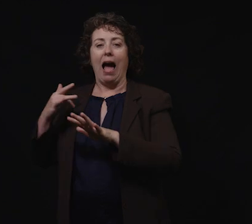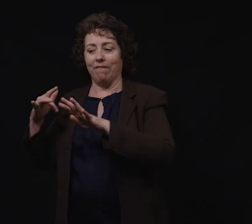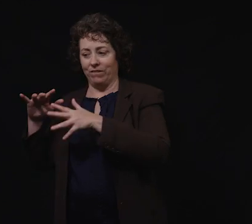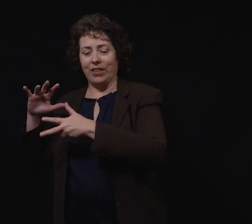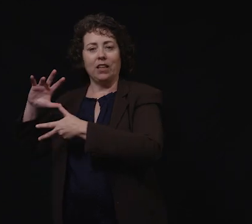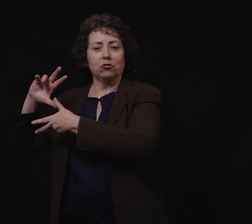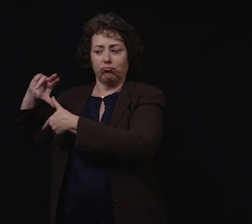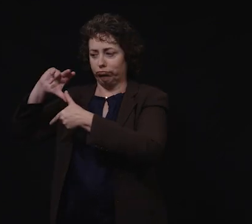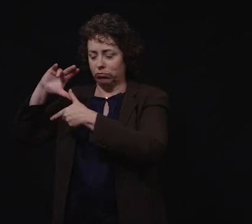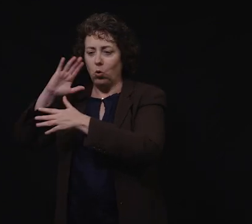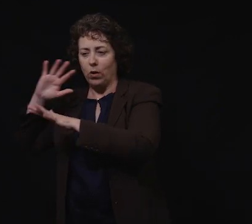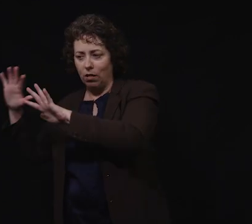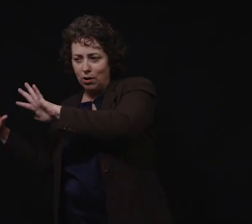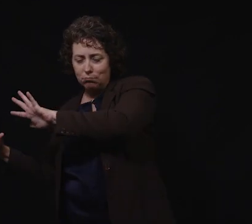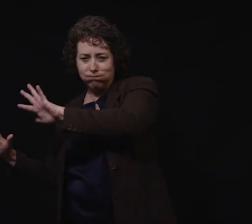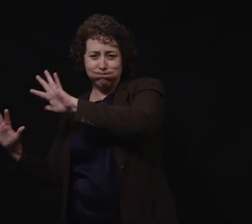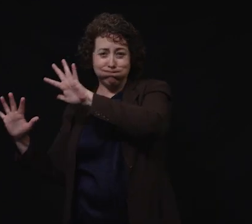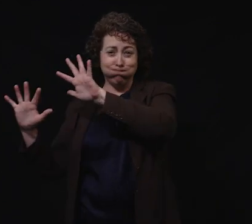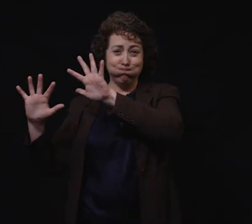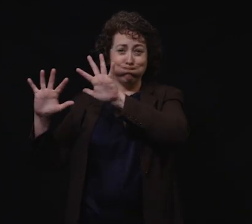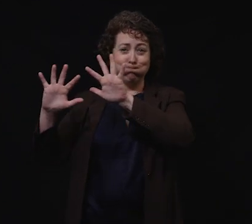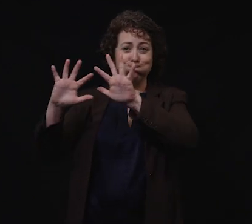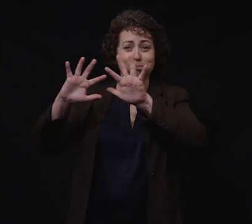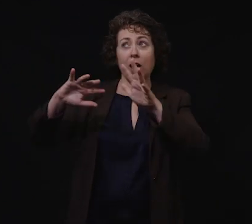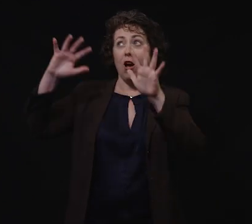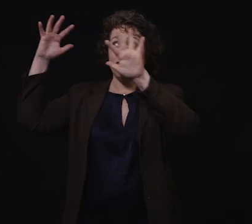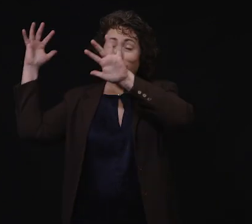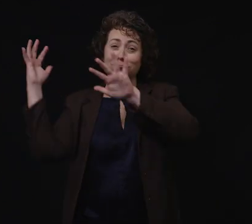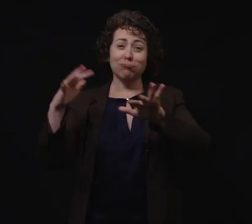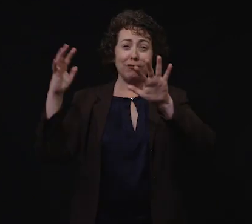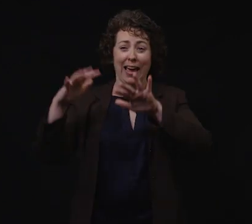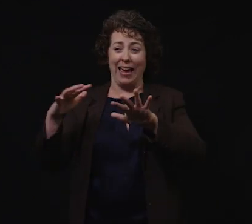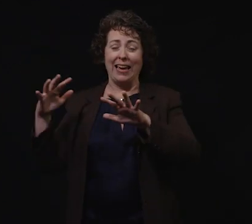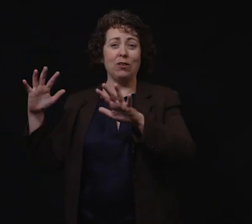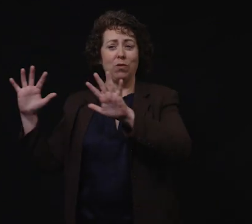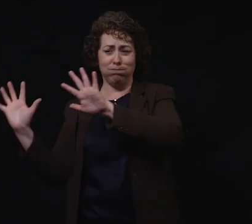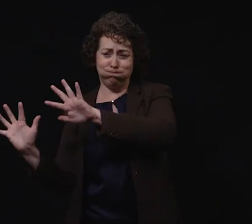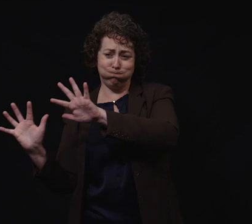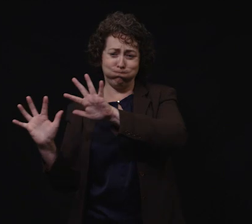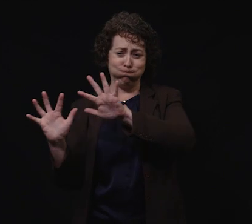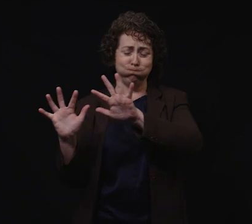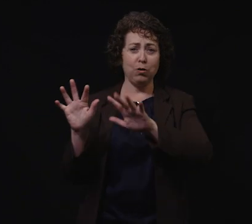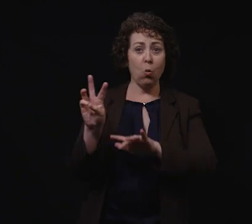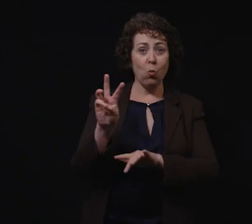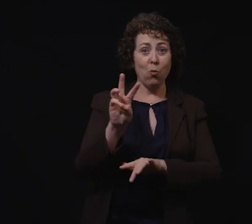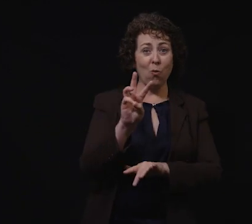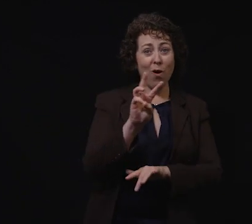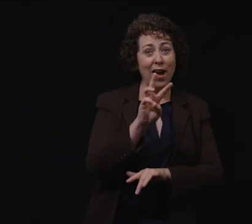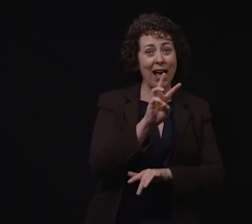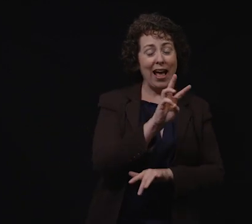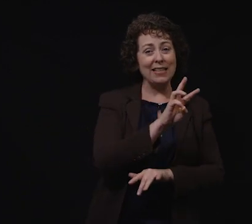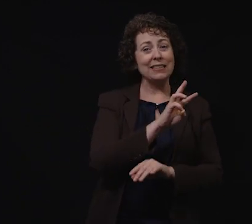Probably greater in the inner and western areas of the Commonwealth Than it will be in Virginia Beach